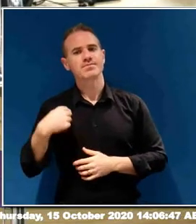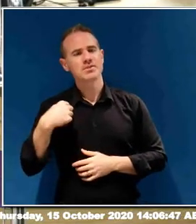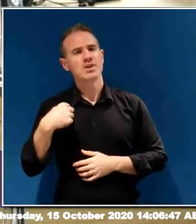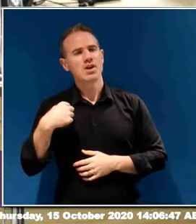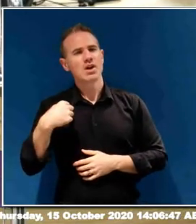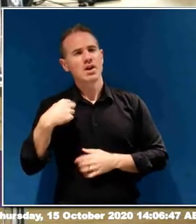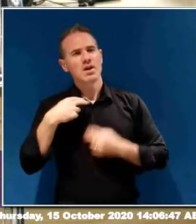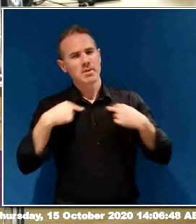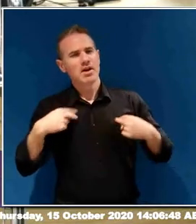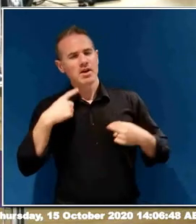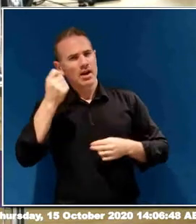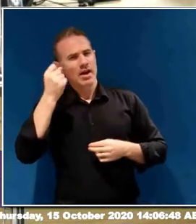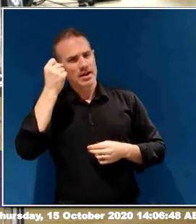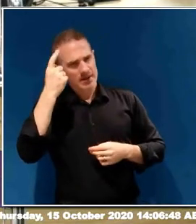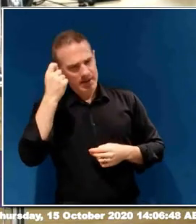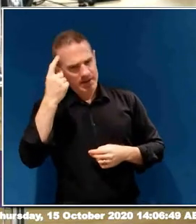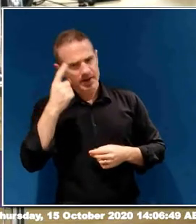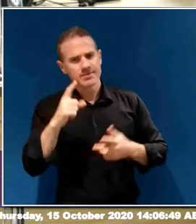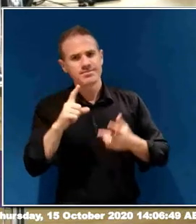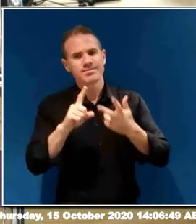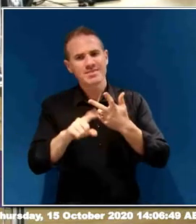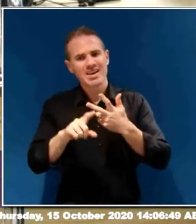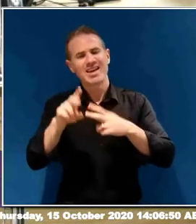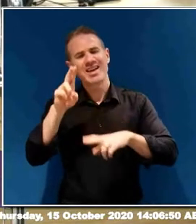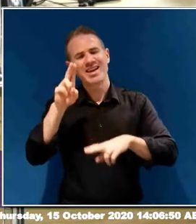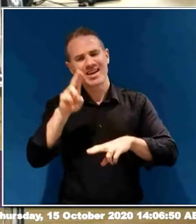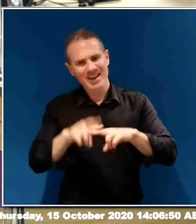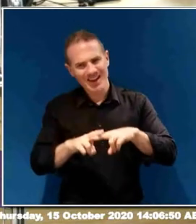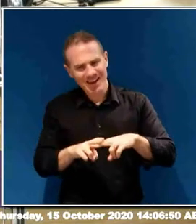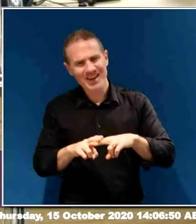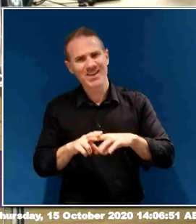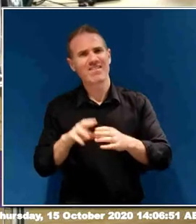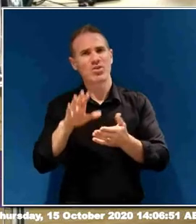does receive an EAP verification, that does not necessarily - that does not